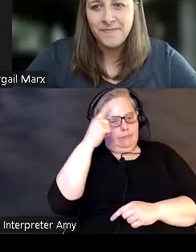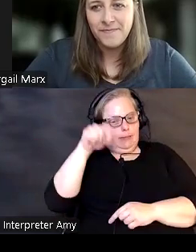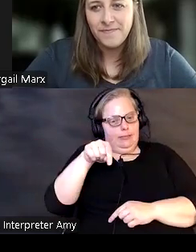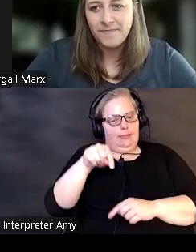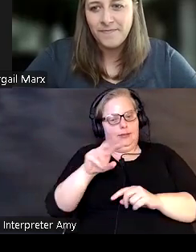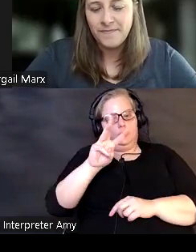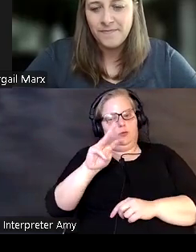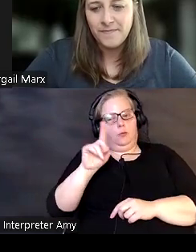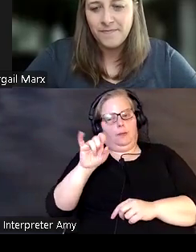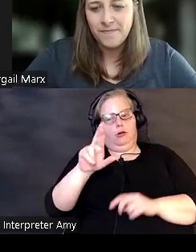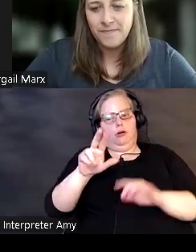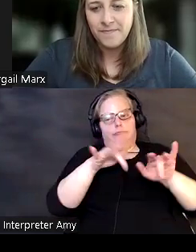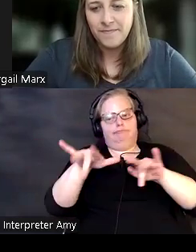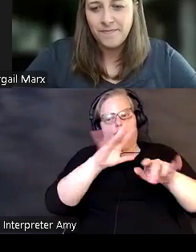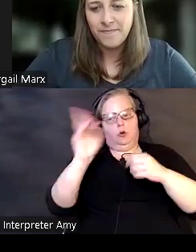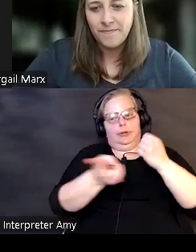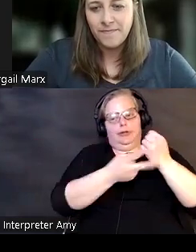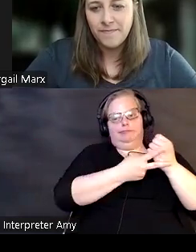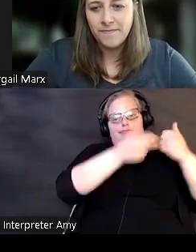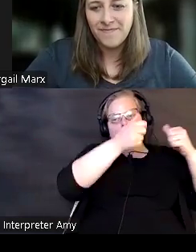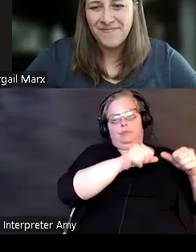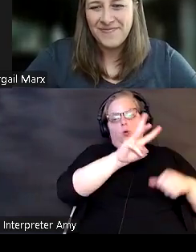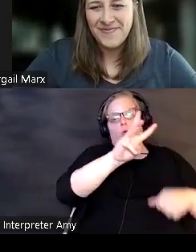It will be archived on the WisTech YouTube channel.